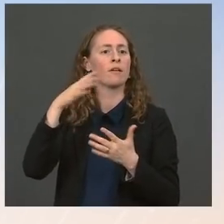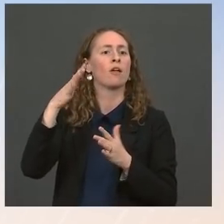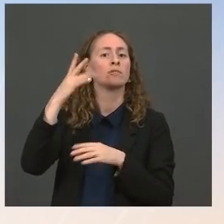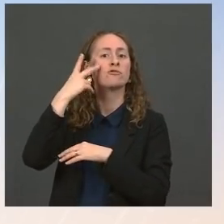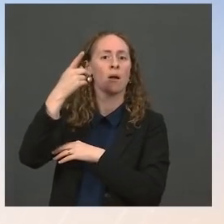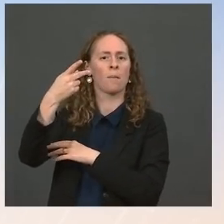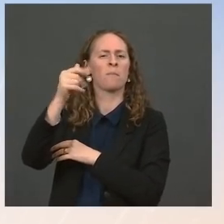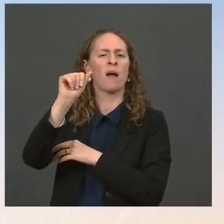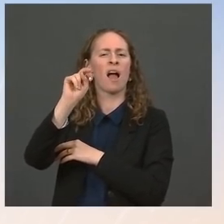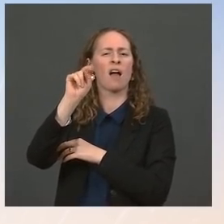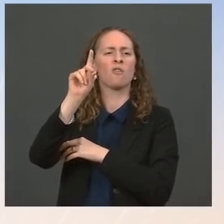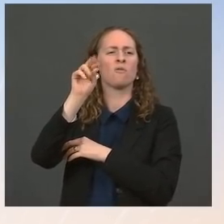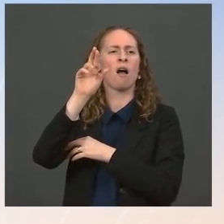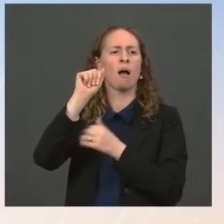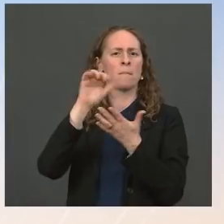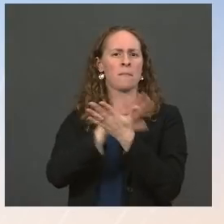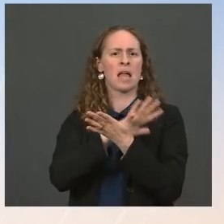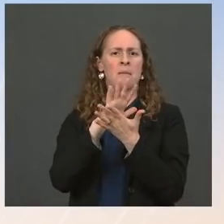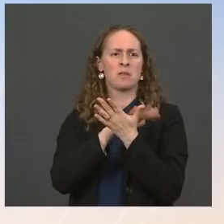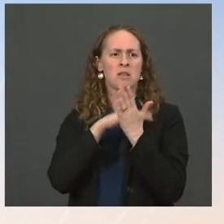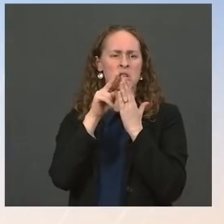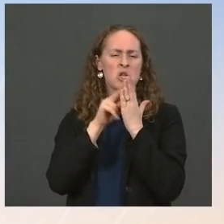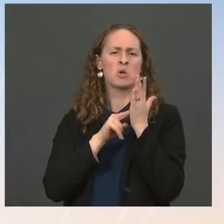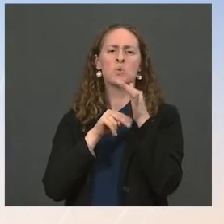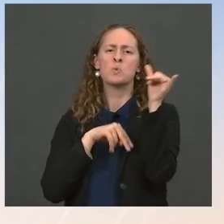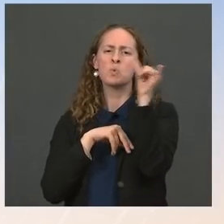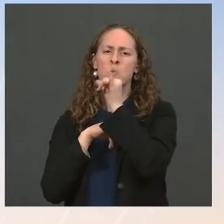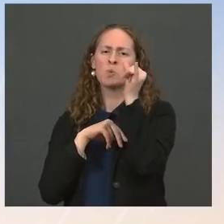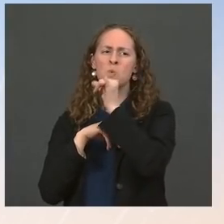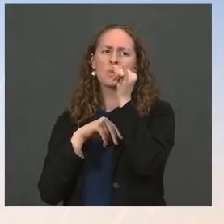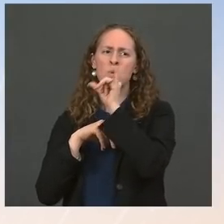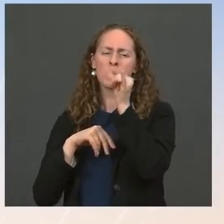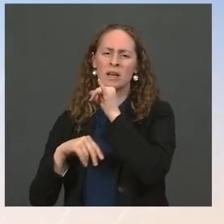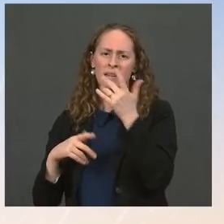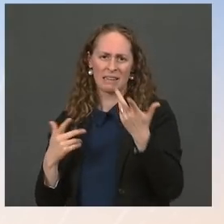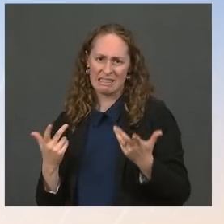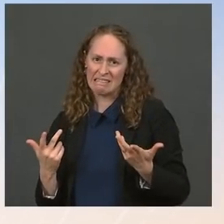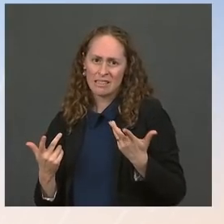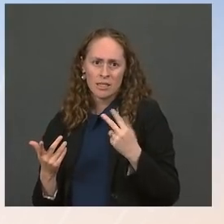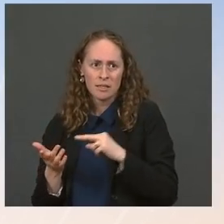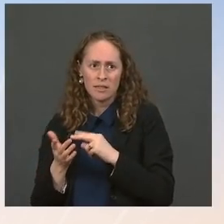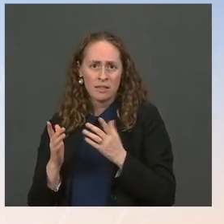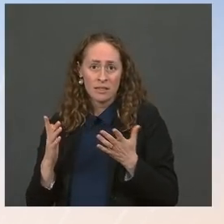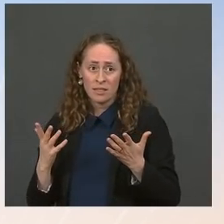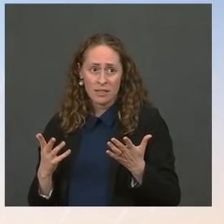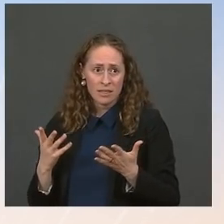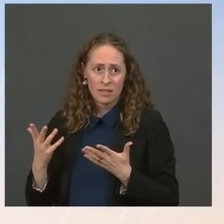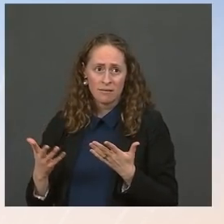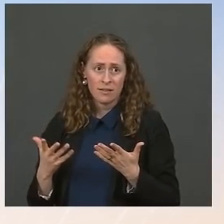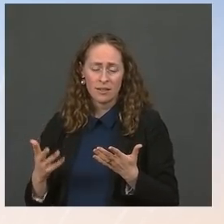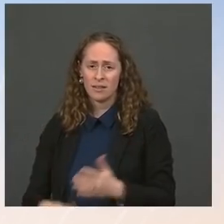How do you square that with the fact that he's kind of a poster boy for that behavior? Ms. Psaki: Well, the President has a range